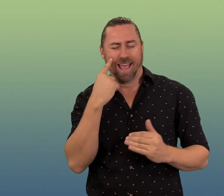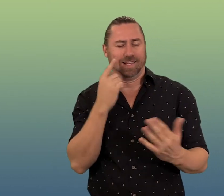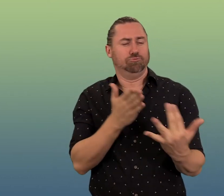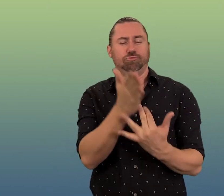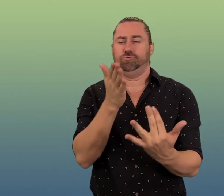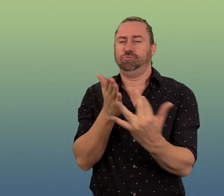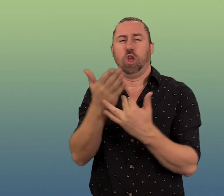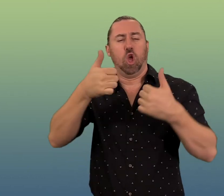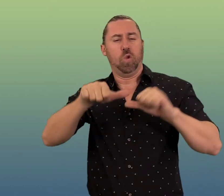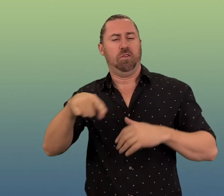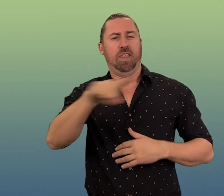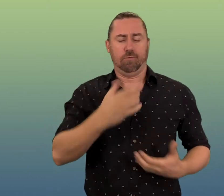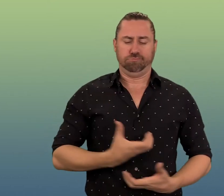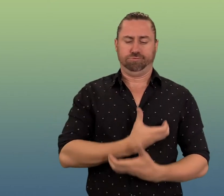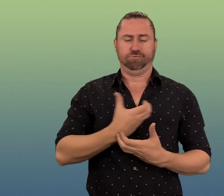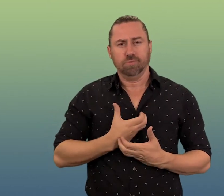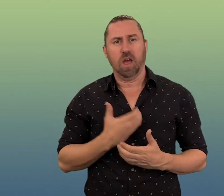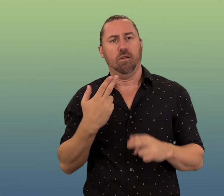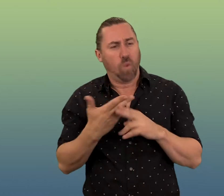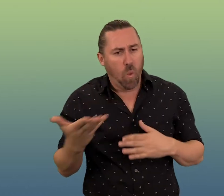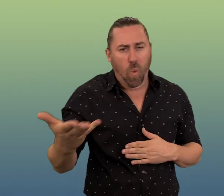easy to access and welcoming of everyone.